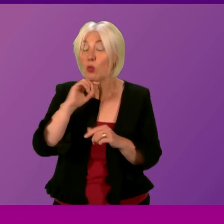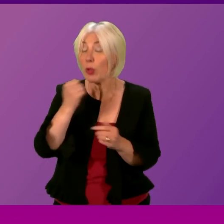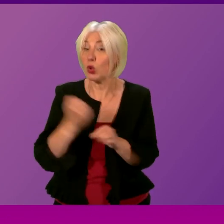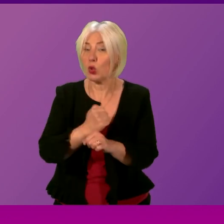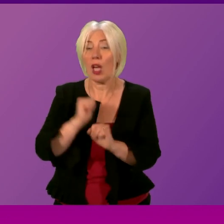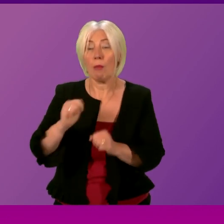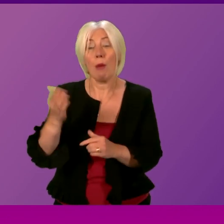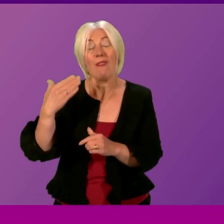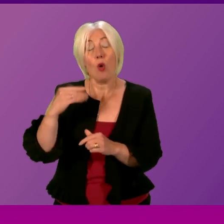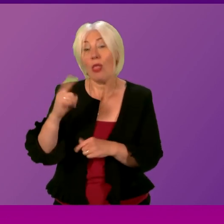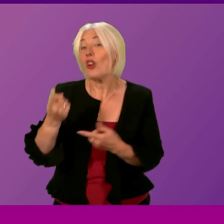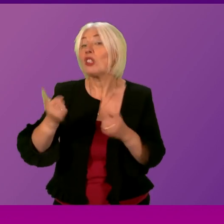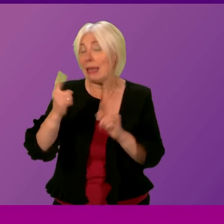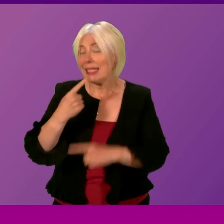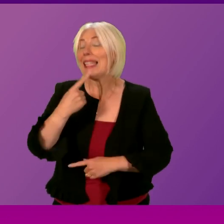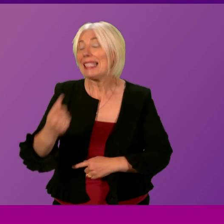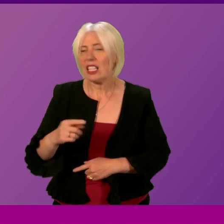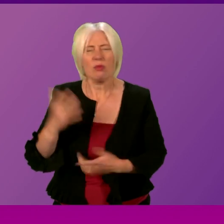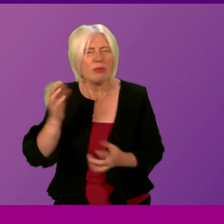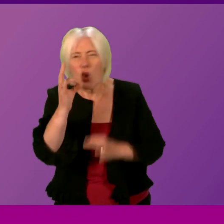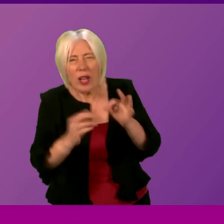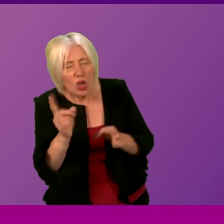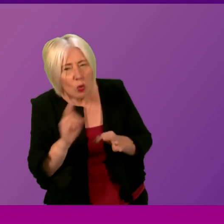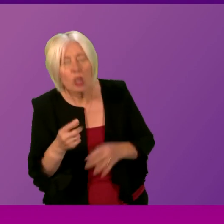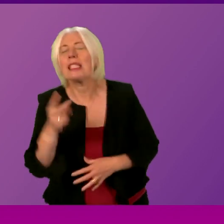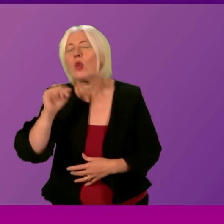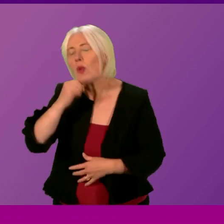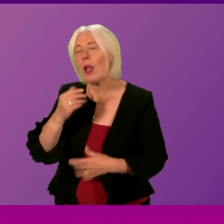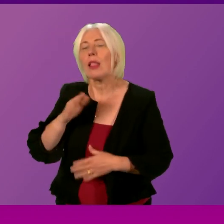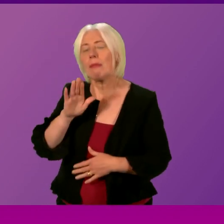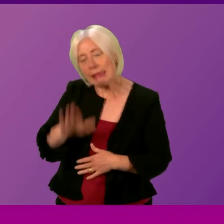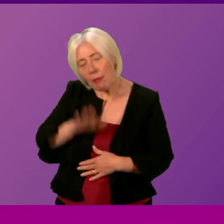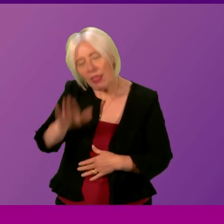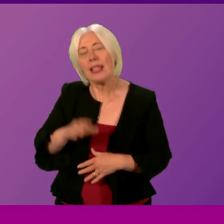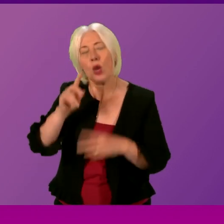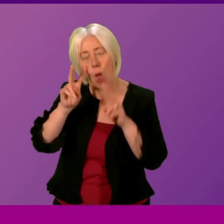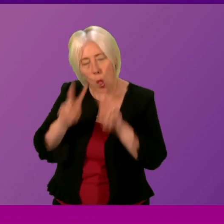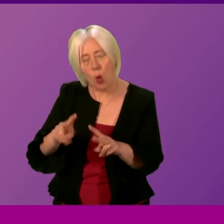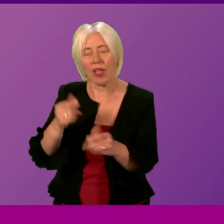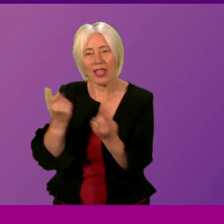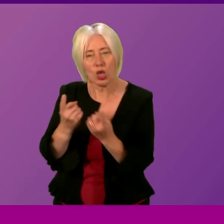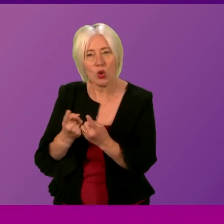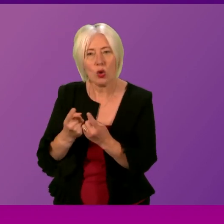was “sympathetic” to calls to write the debts off and asked officials to look at the issue. Please ask a question. Sympathy, warm words and another year of inaction from the Government— Please ask a question, Mr O’Kane.